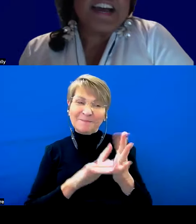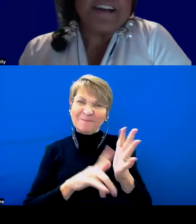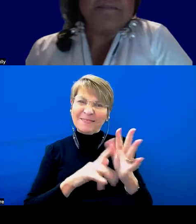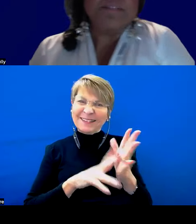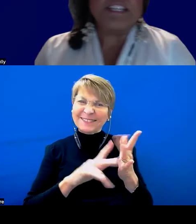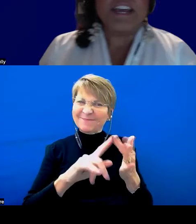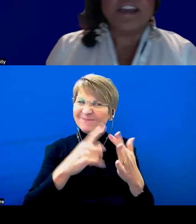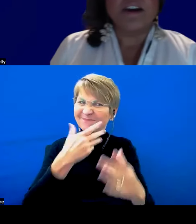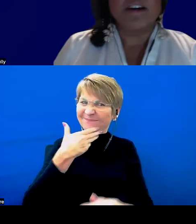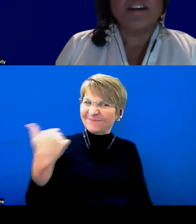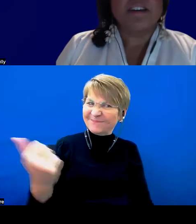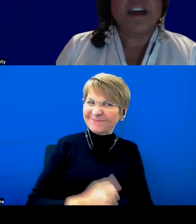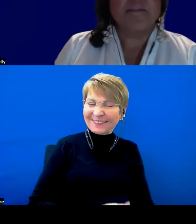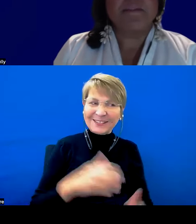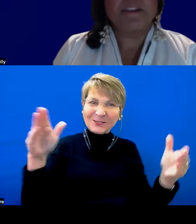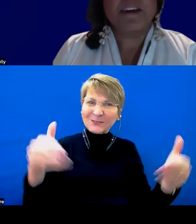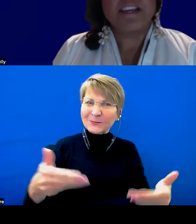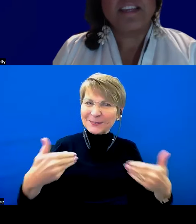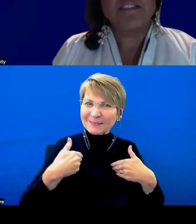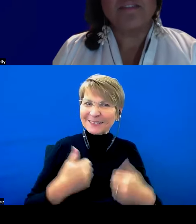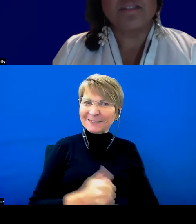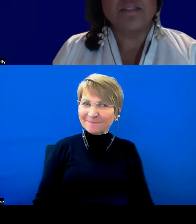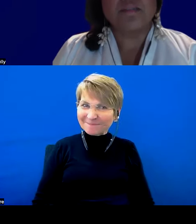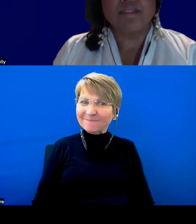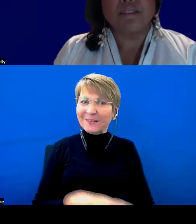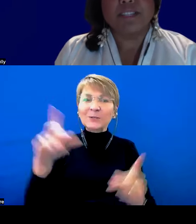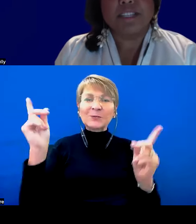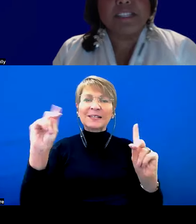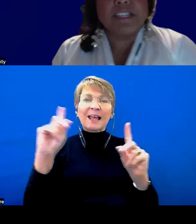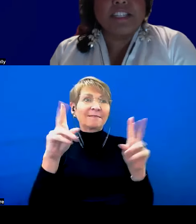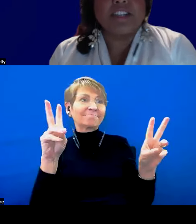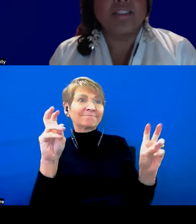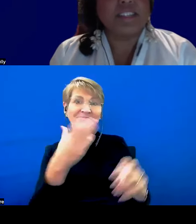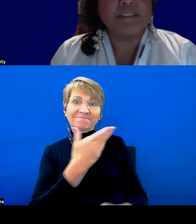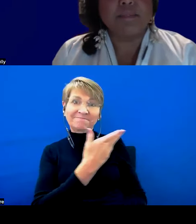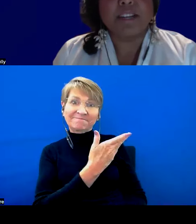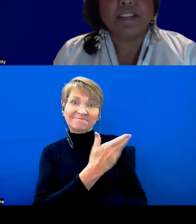Today our webinar is on orthoptics and congenital deafblindness